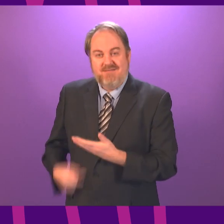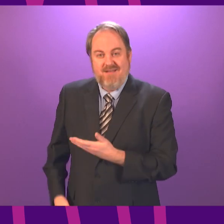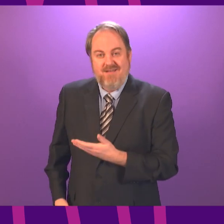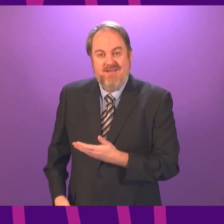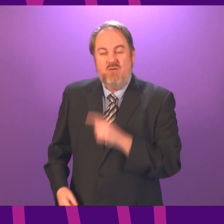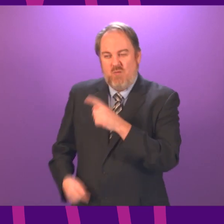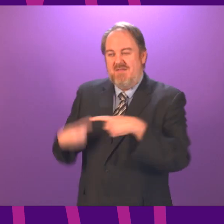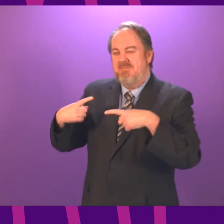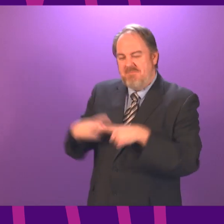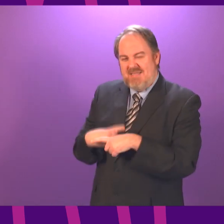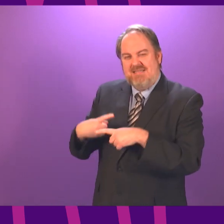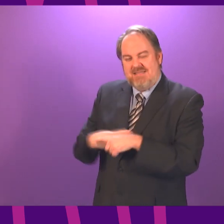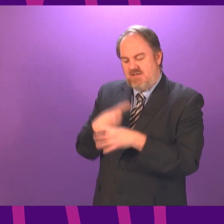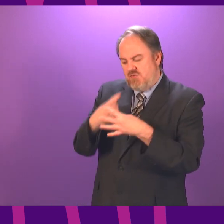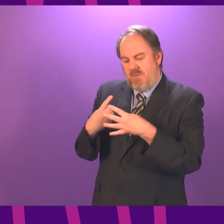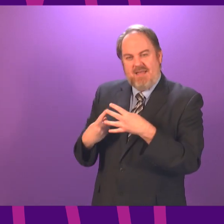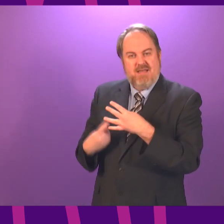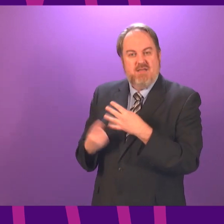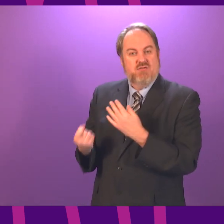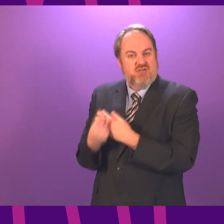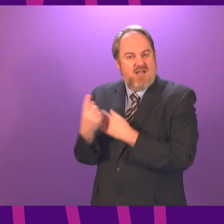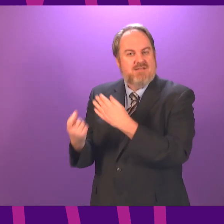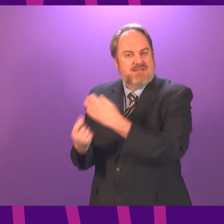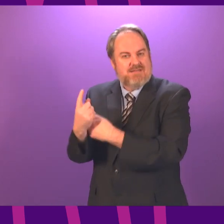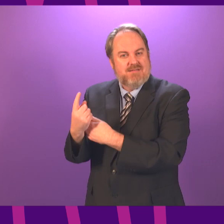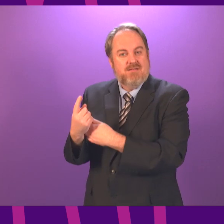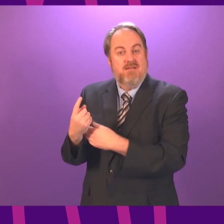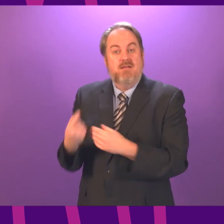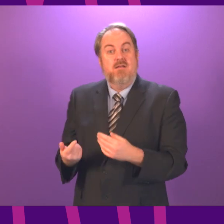part of the Scottish Government, including failure to ensure proper supply and use of